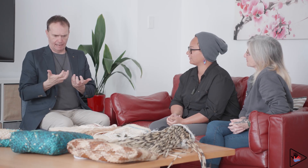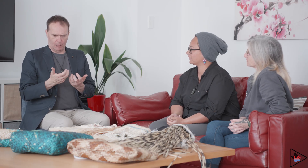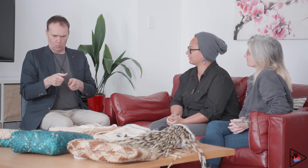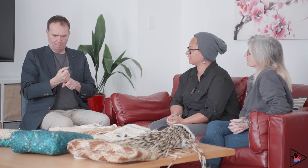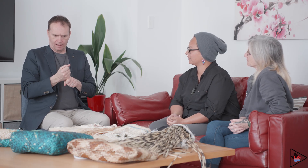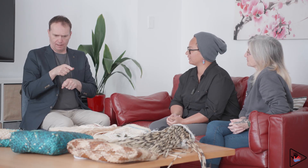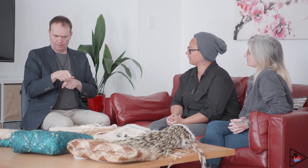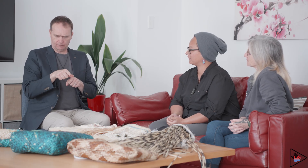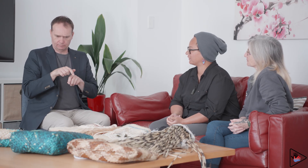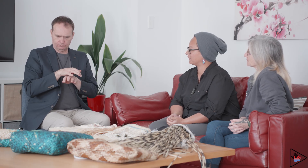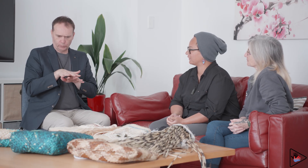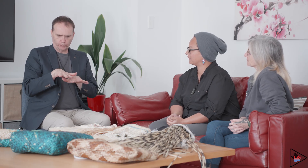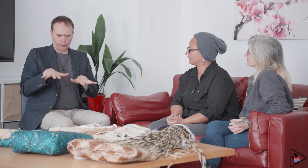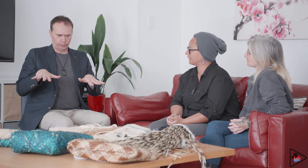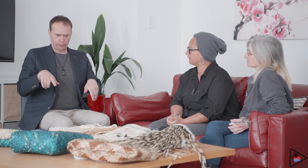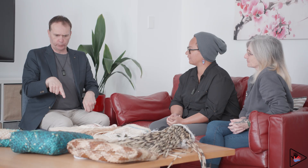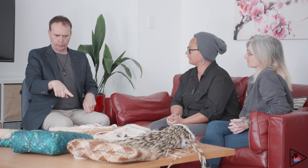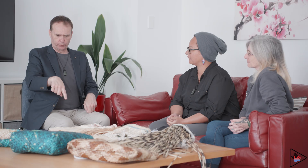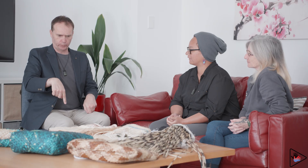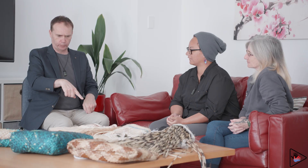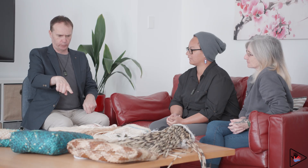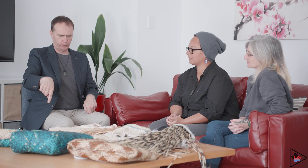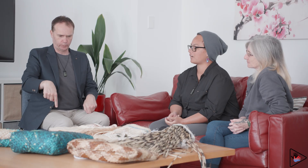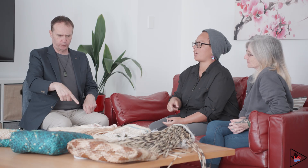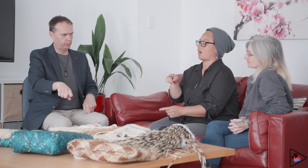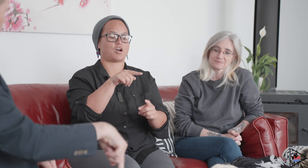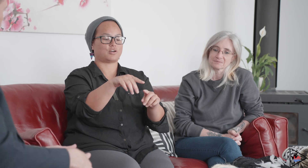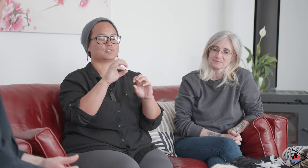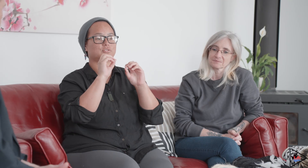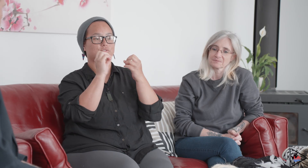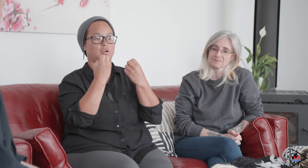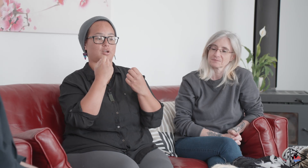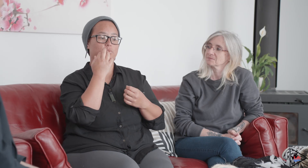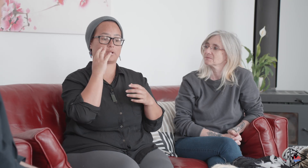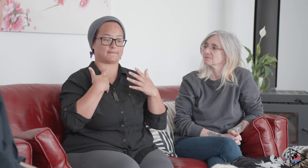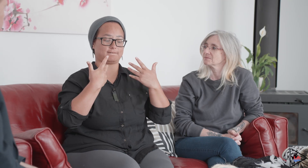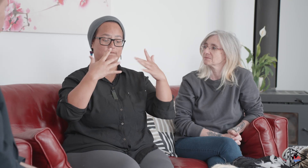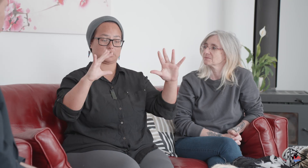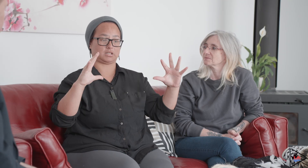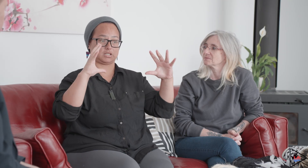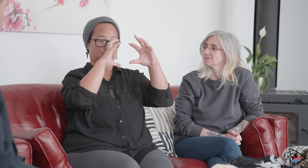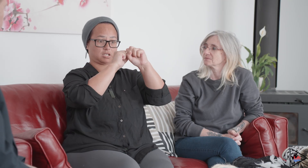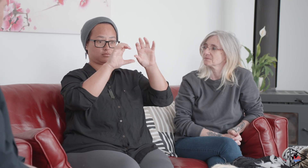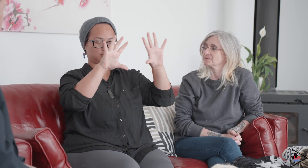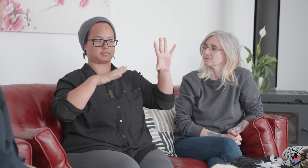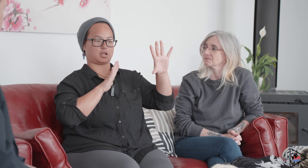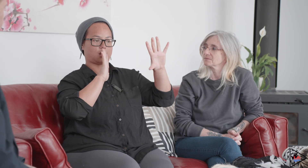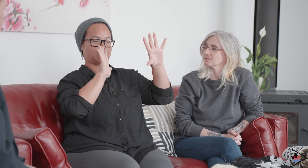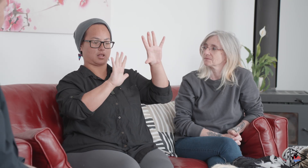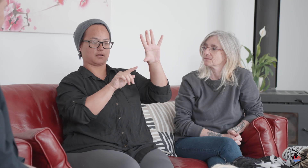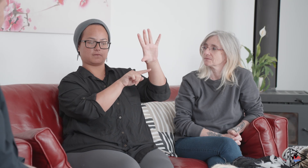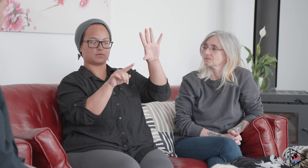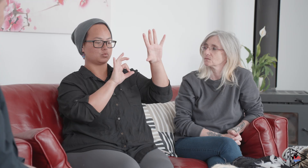look there. How do you ensure that it's made that way? Oh yes. So, at the end of the cloak,